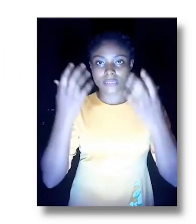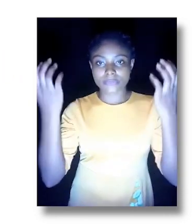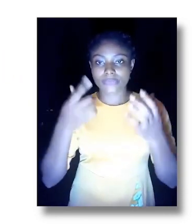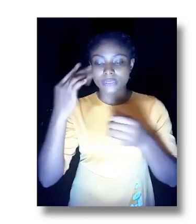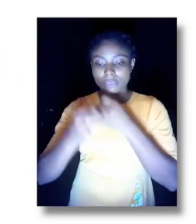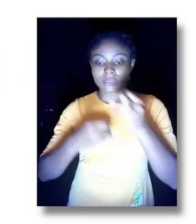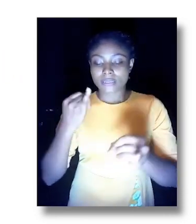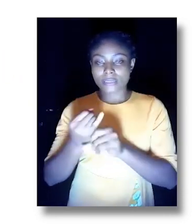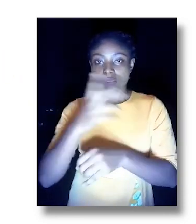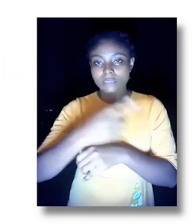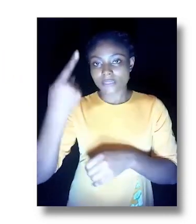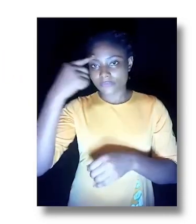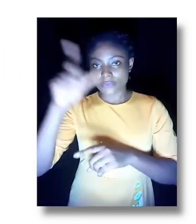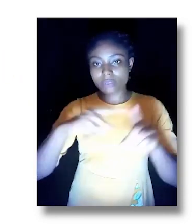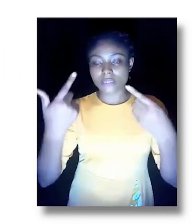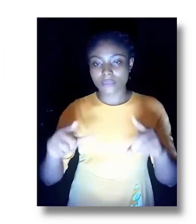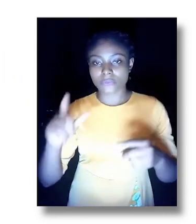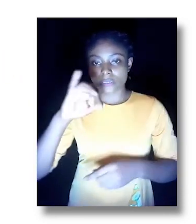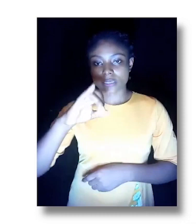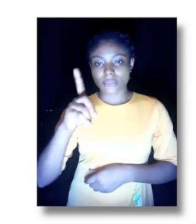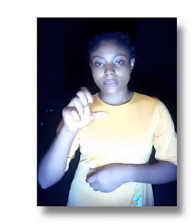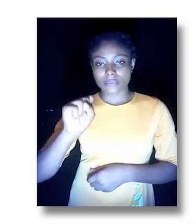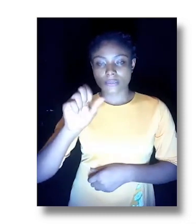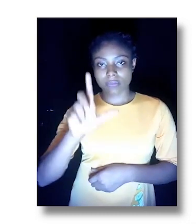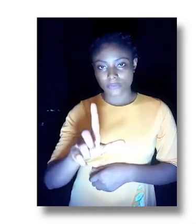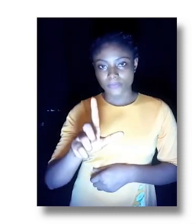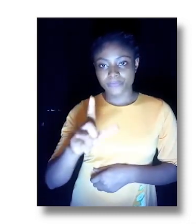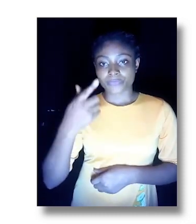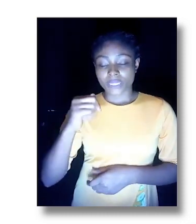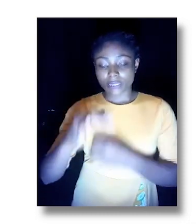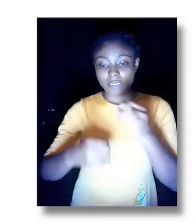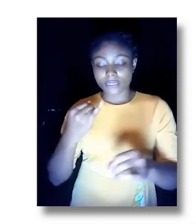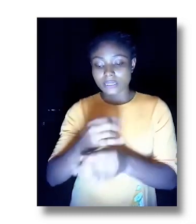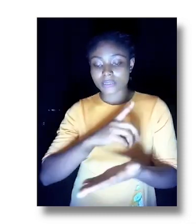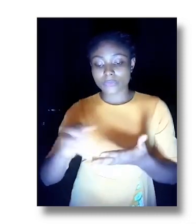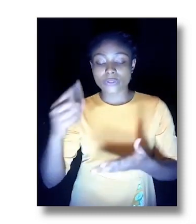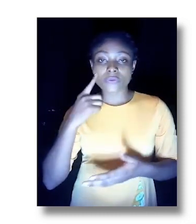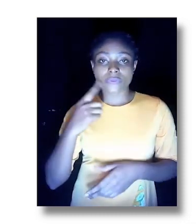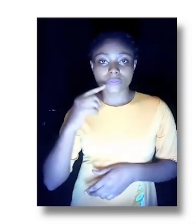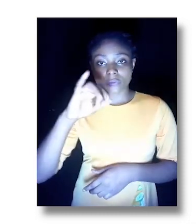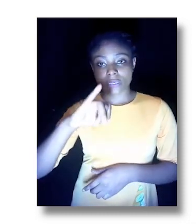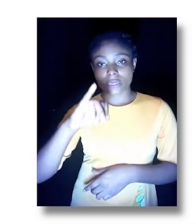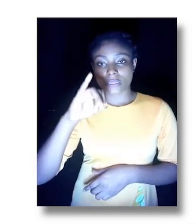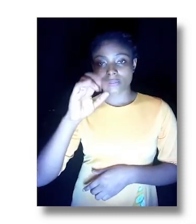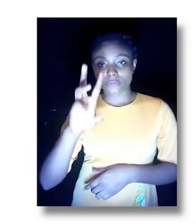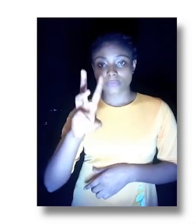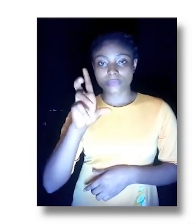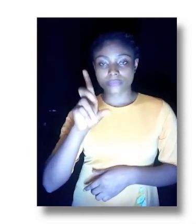community to celebrate the International Day of Sign Languages (IDSL), the International